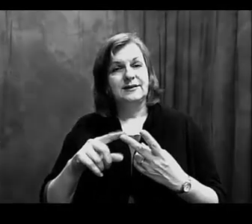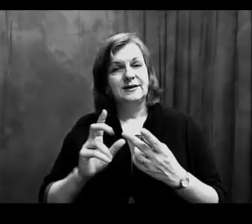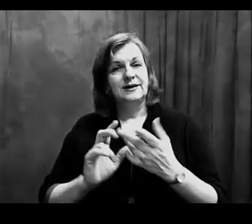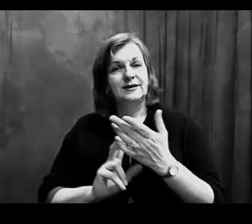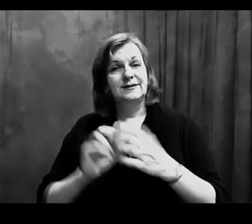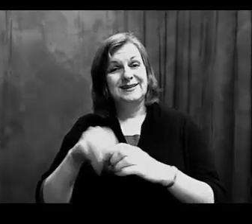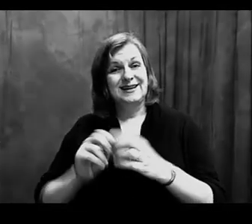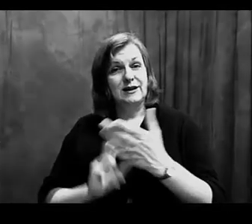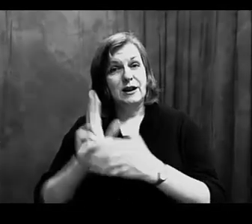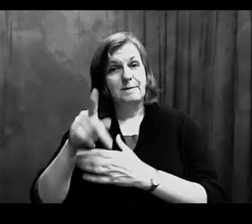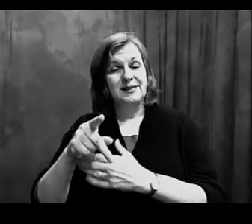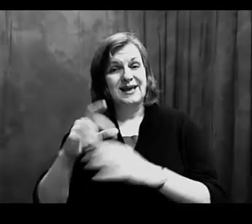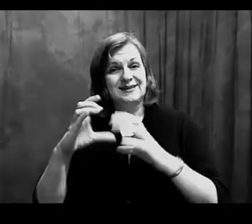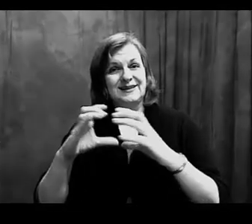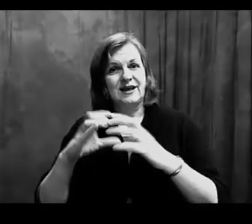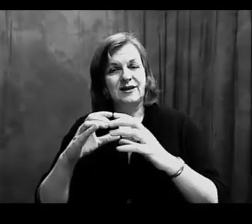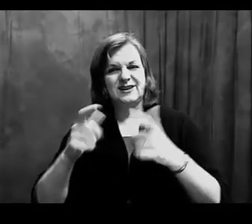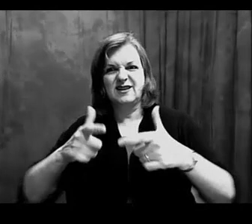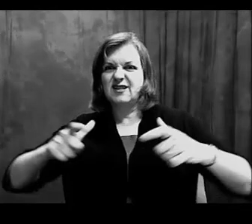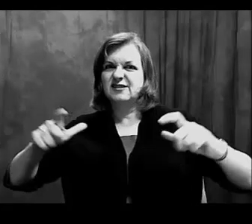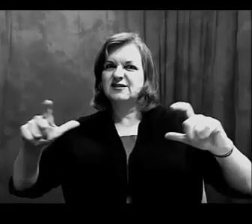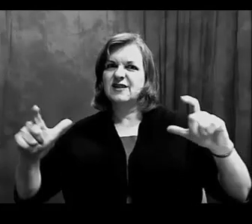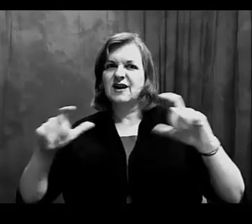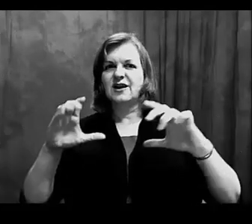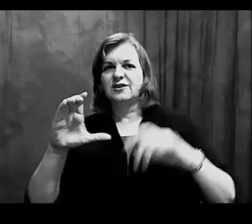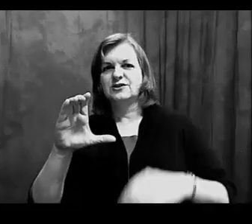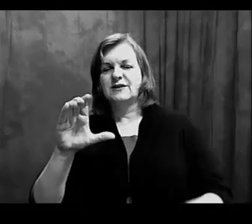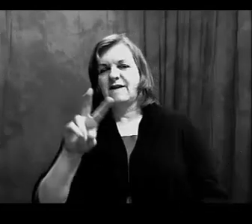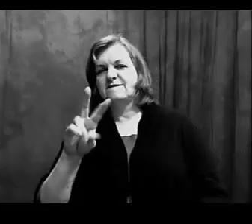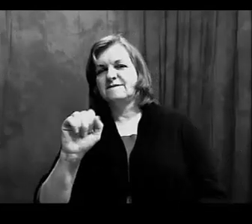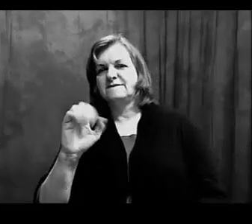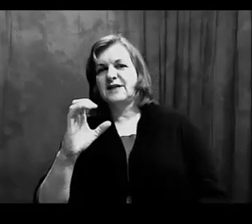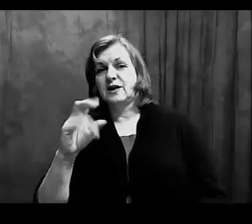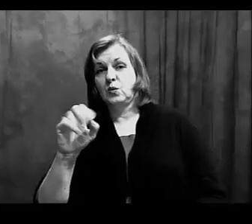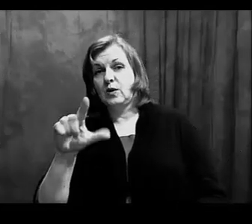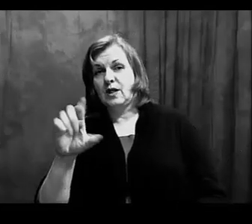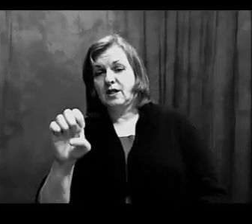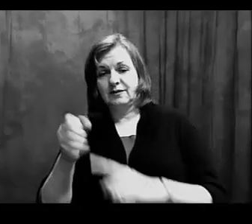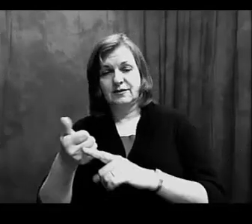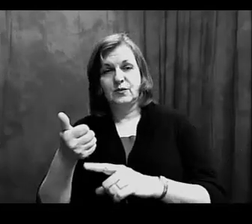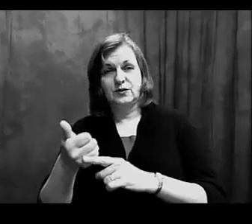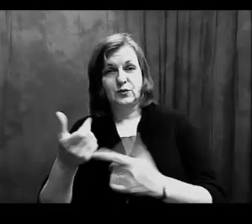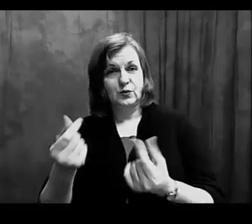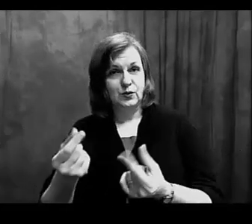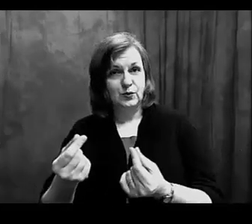this is inside of a plant cell so this CENTRAL VACUOLE [NOT CONTRACTILE] is very very large